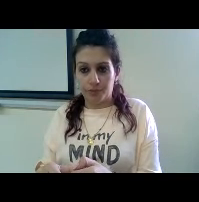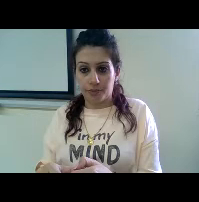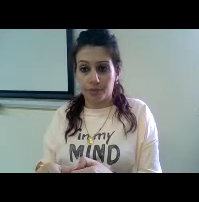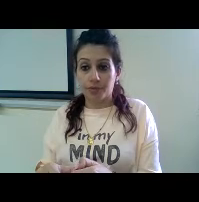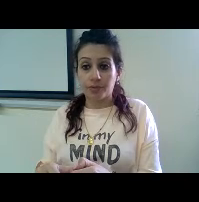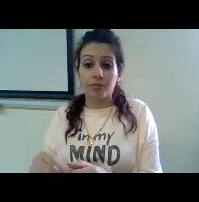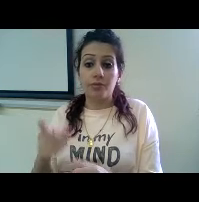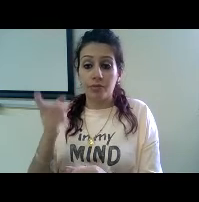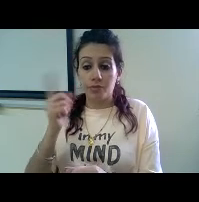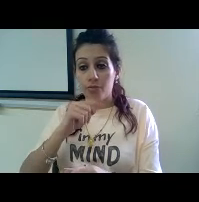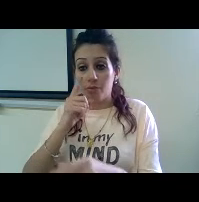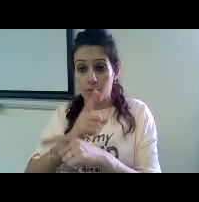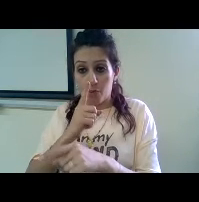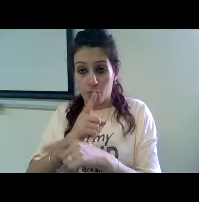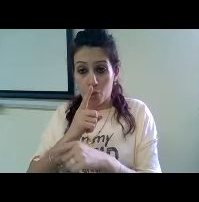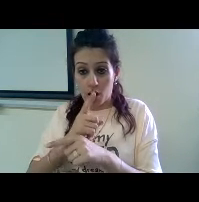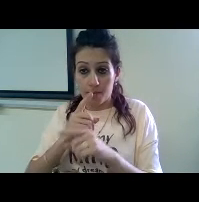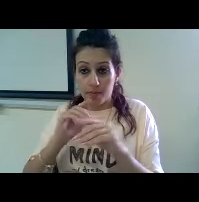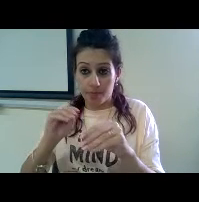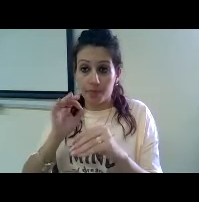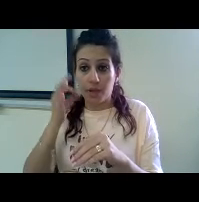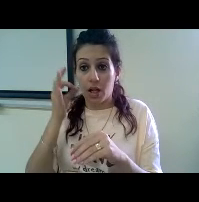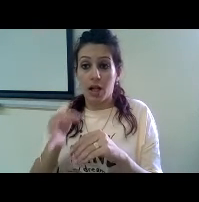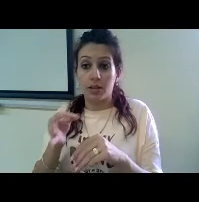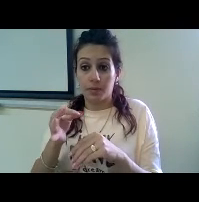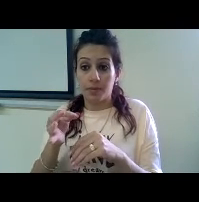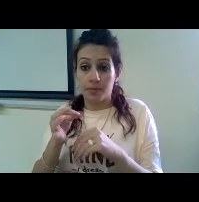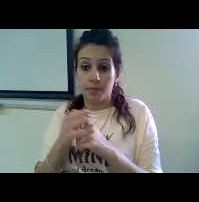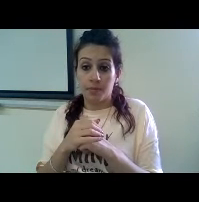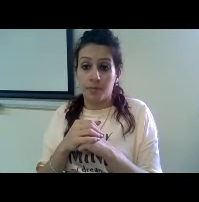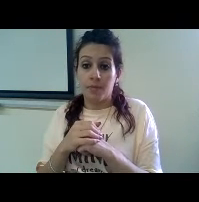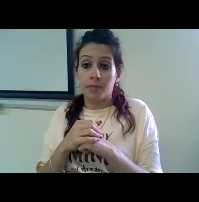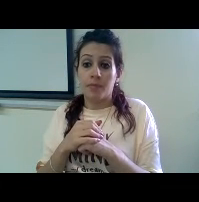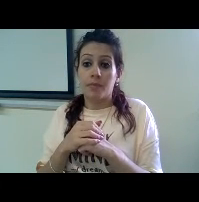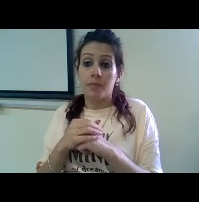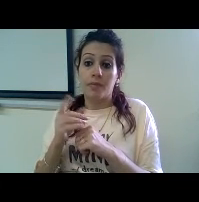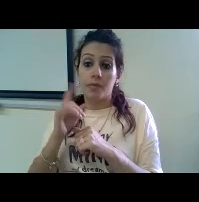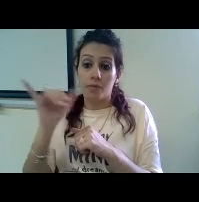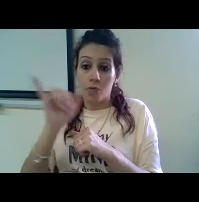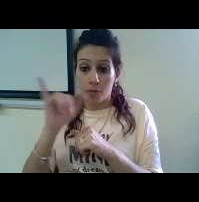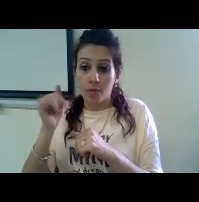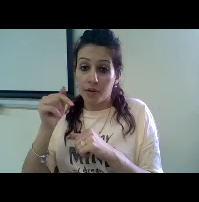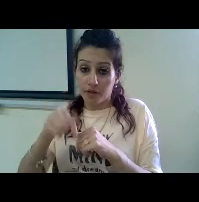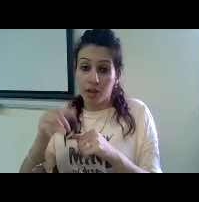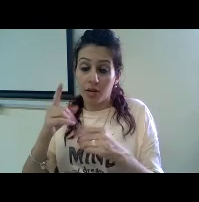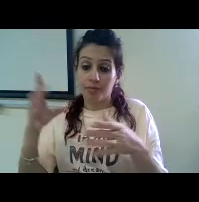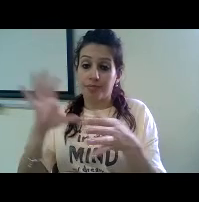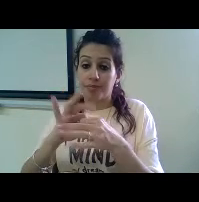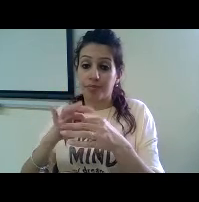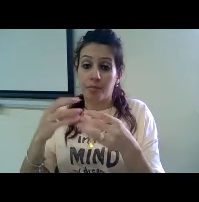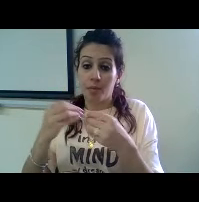an active partner with the shared goal and the shared responsibility.